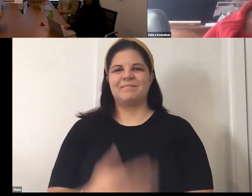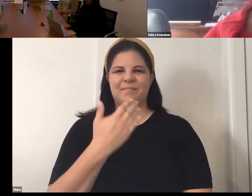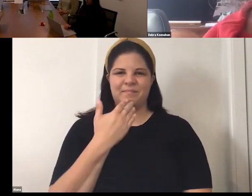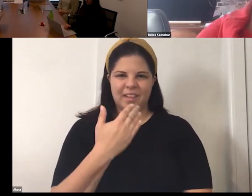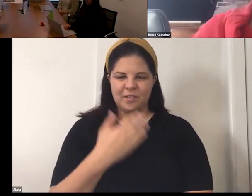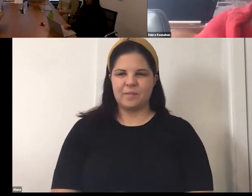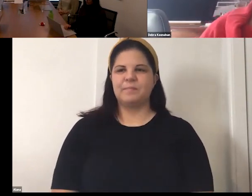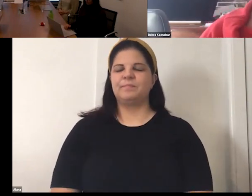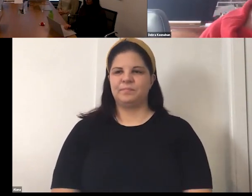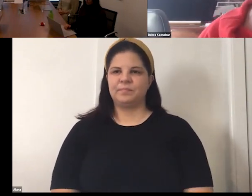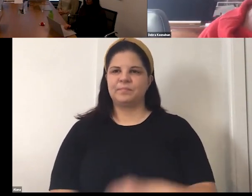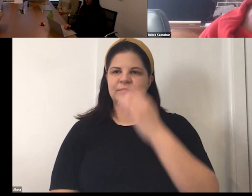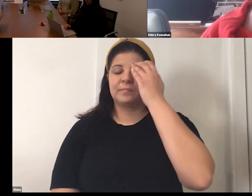Thank you.